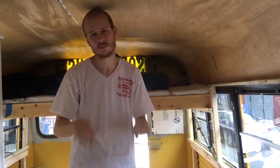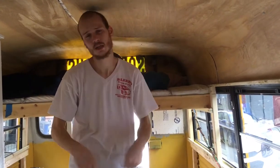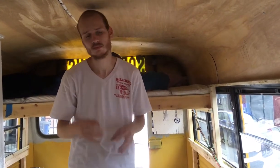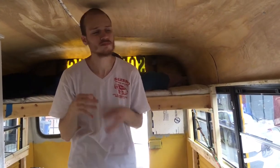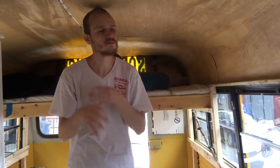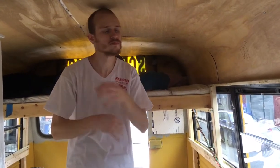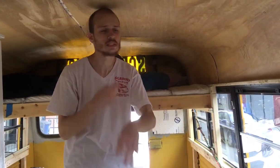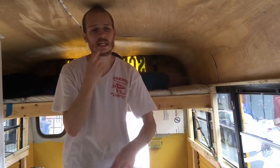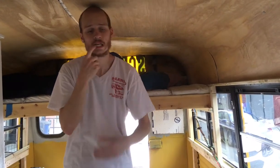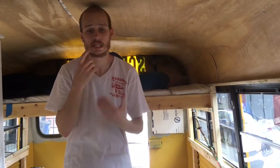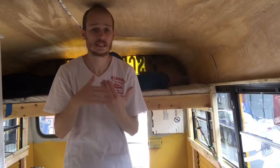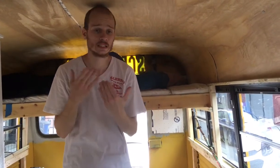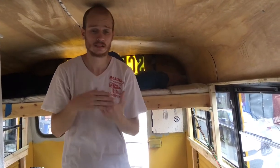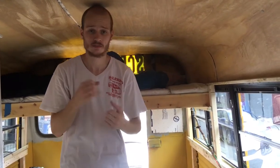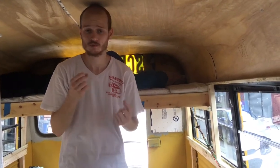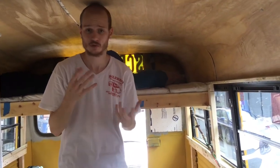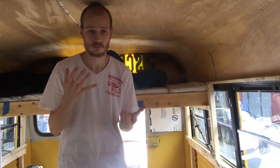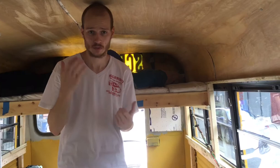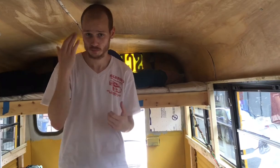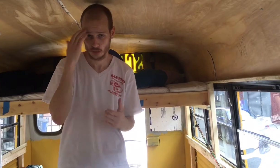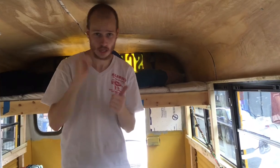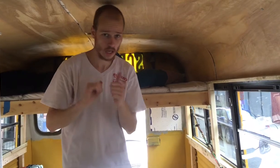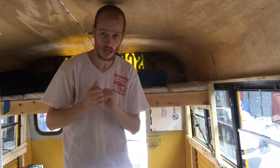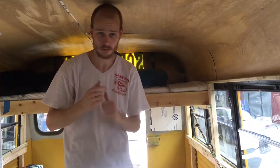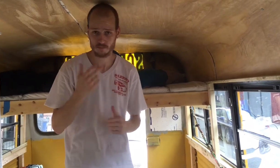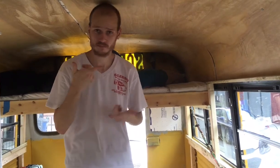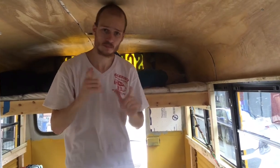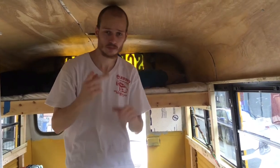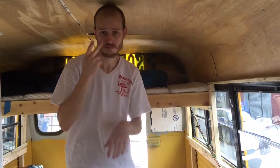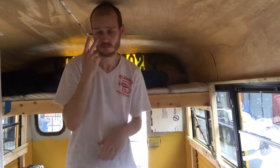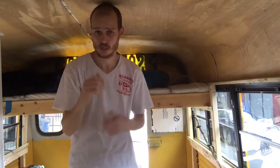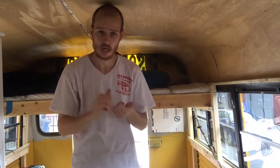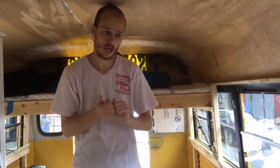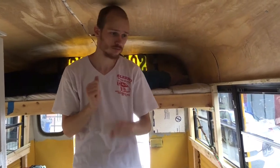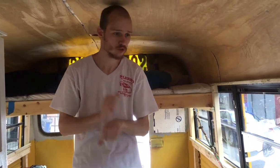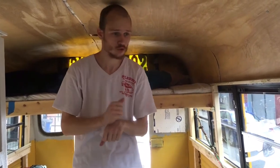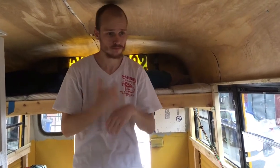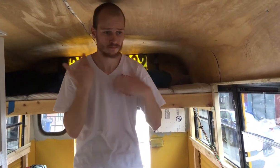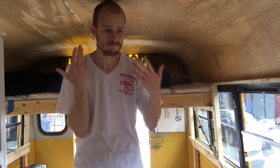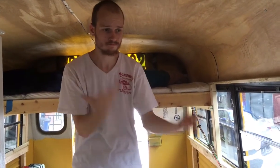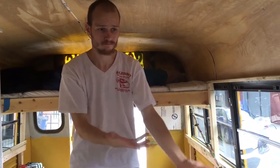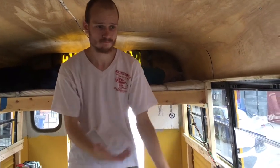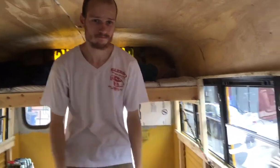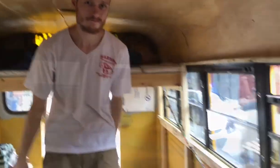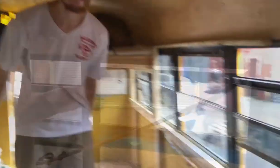yes, can replace new glass easily do you want know how? ok, lets watch how my work on it.